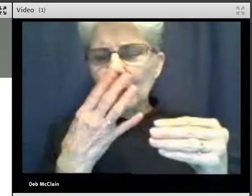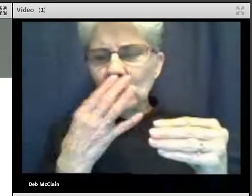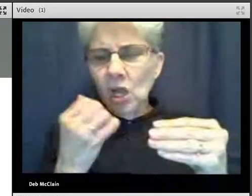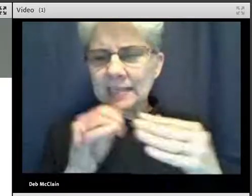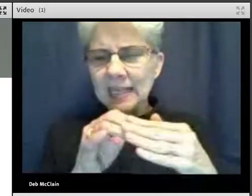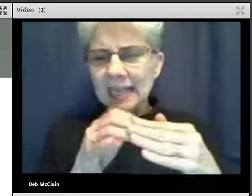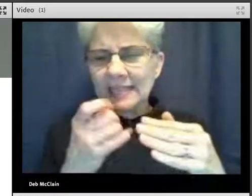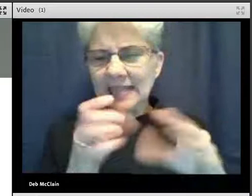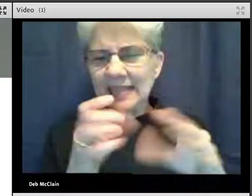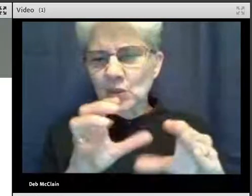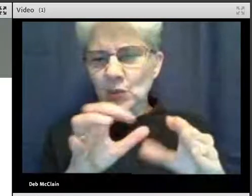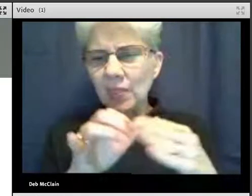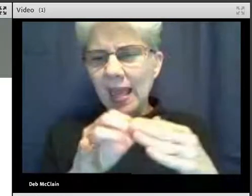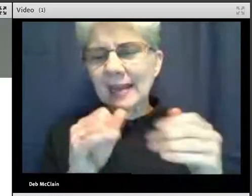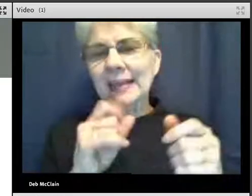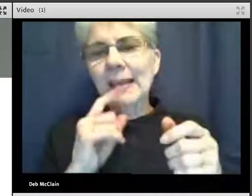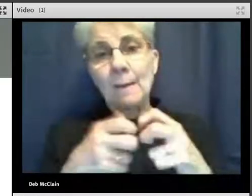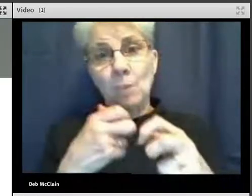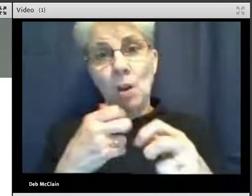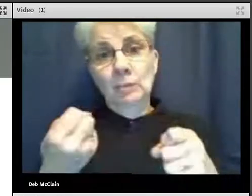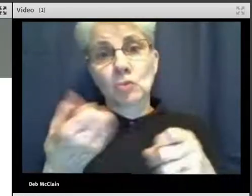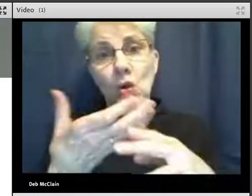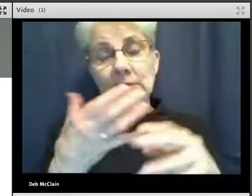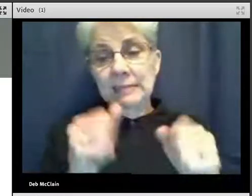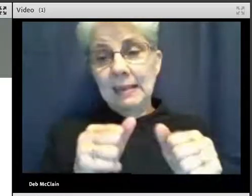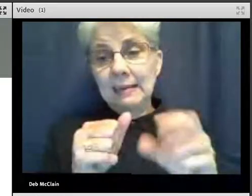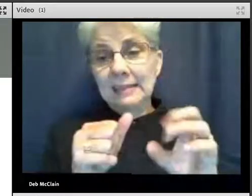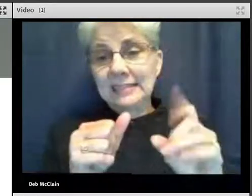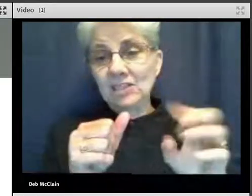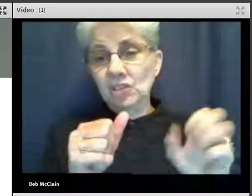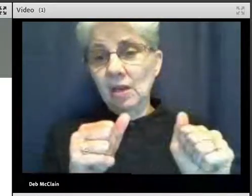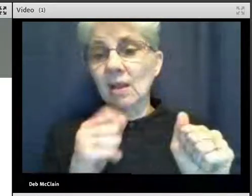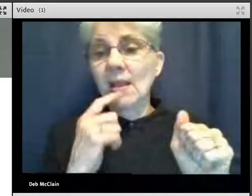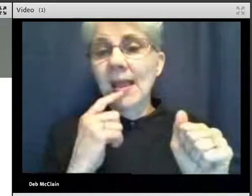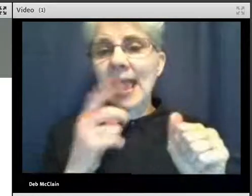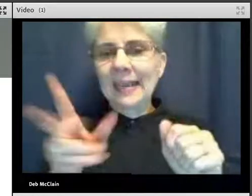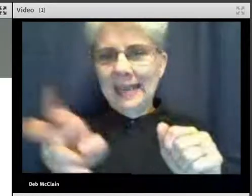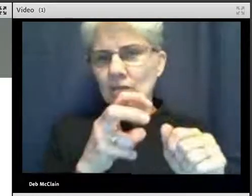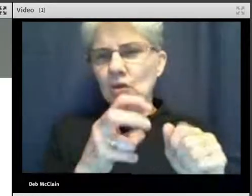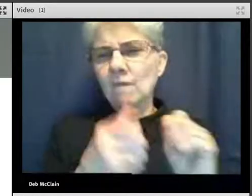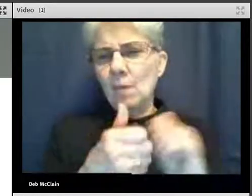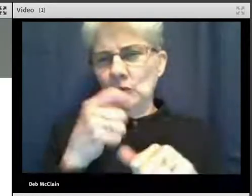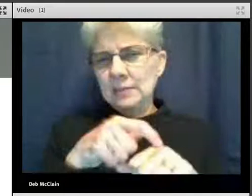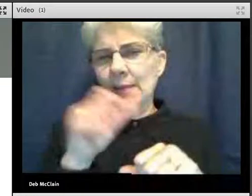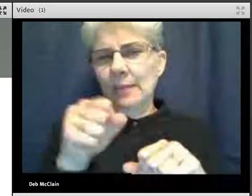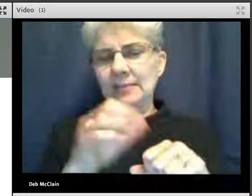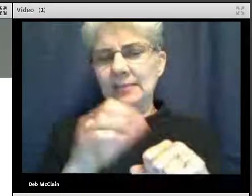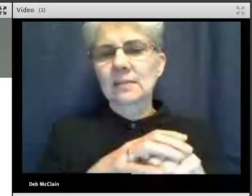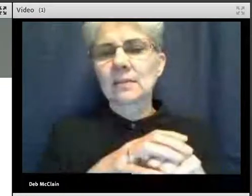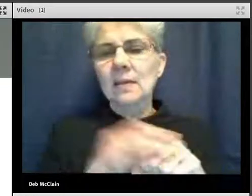because it sort of does. It can be problematic. They mostly carry over, I'll put it that way.